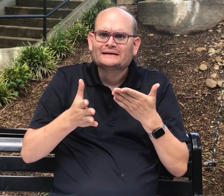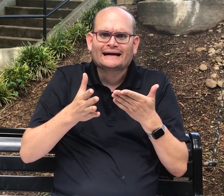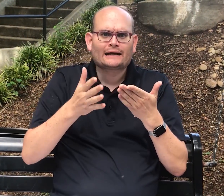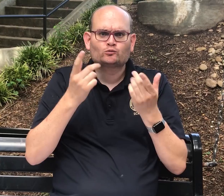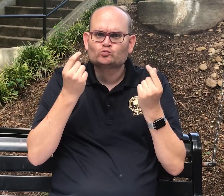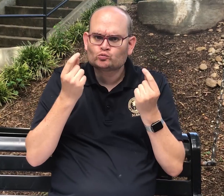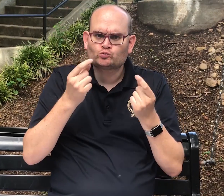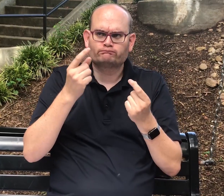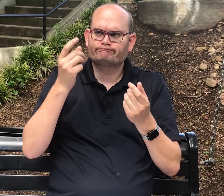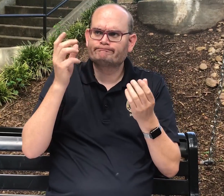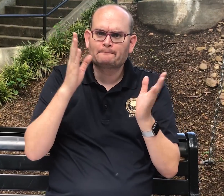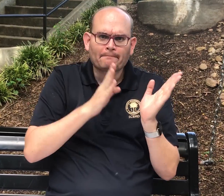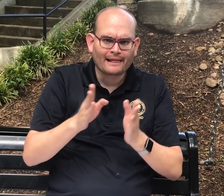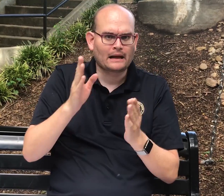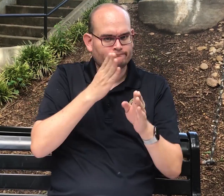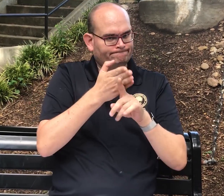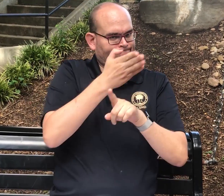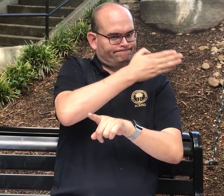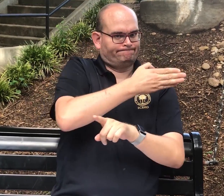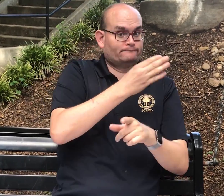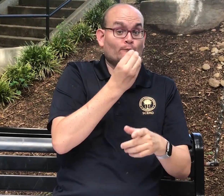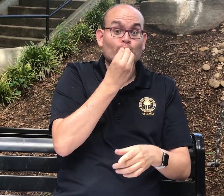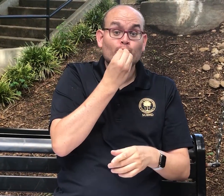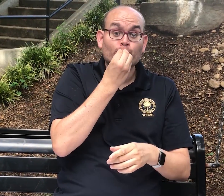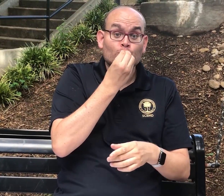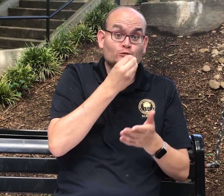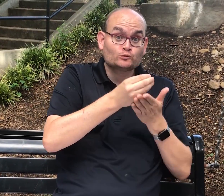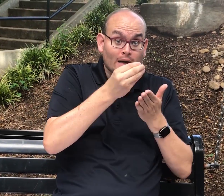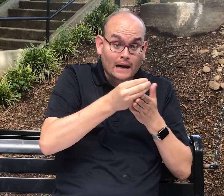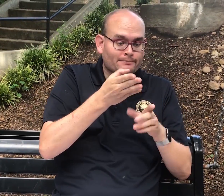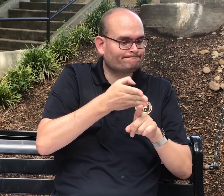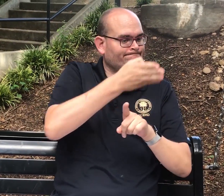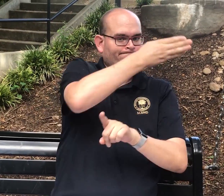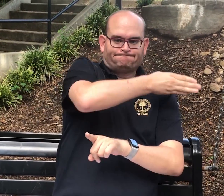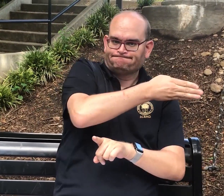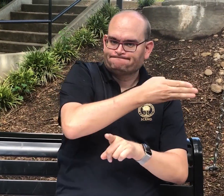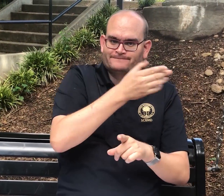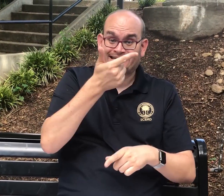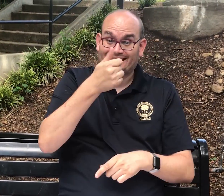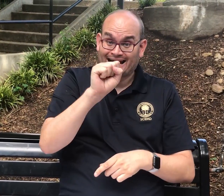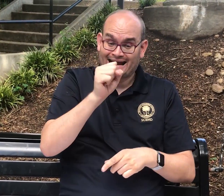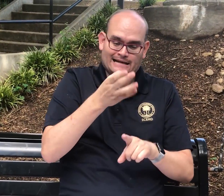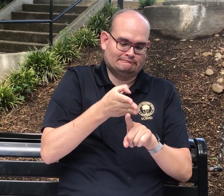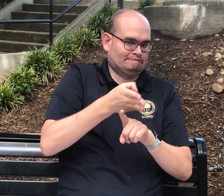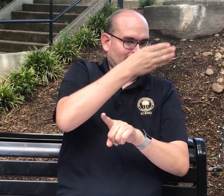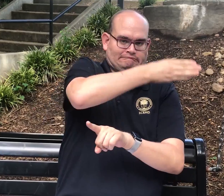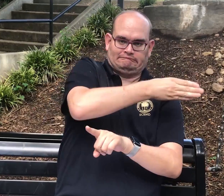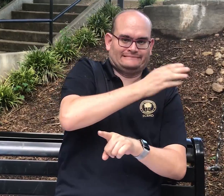THE WEEKEND BEFORE THE ECLIPSE GROCERY SHOP AHEAD OF TIME FILL UP YOUR CAR WITH GAS